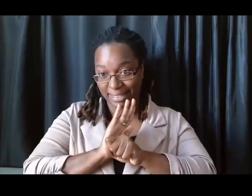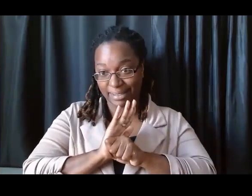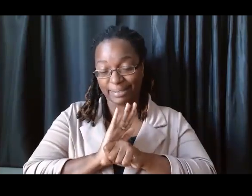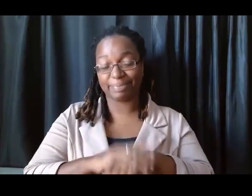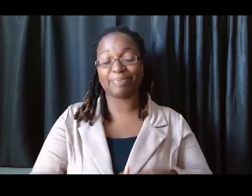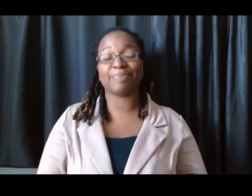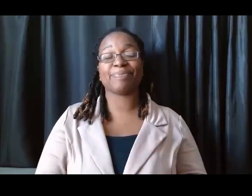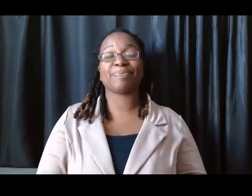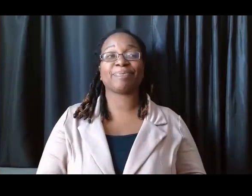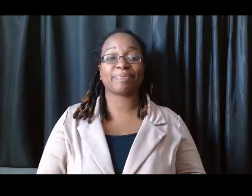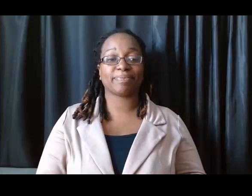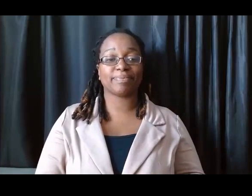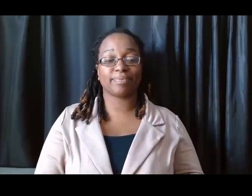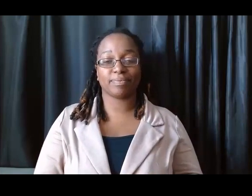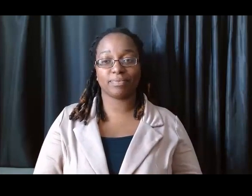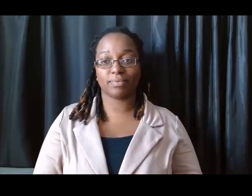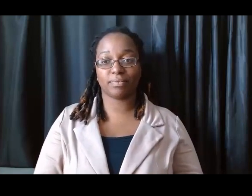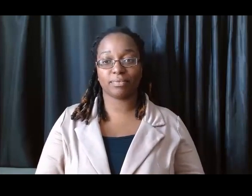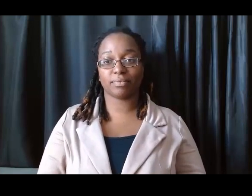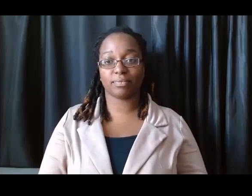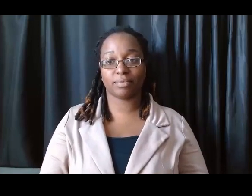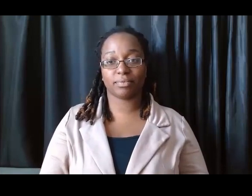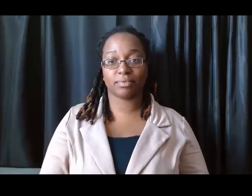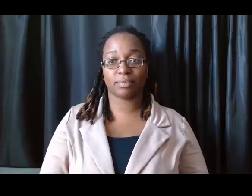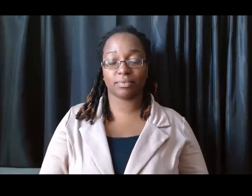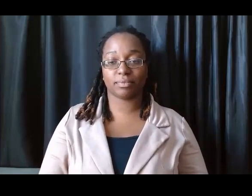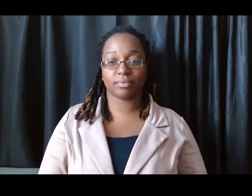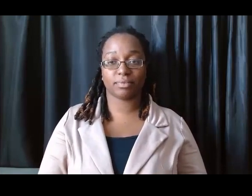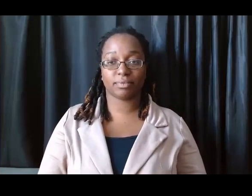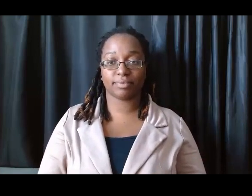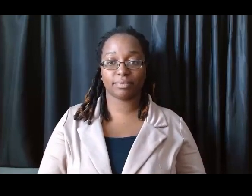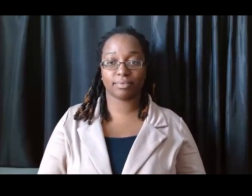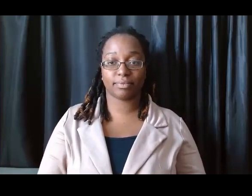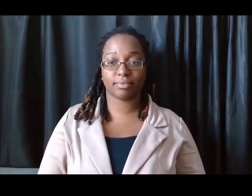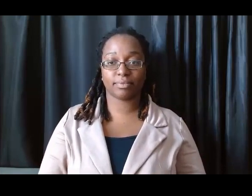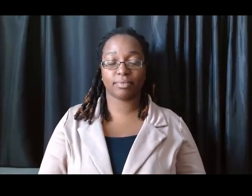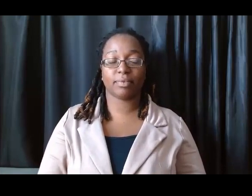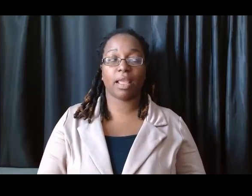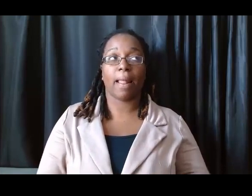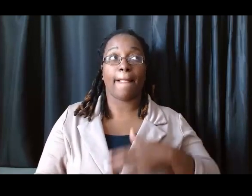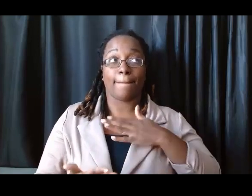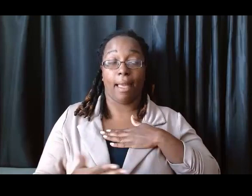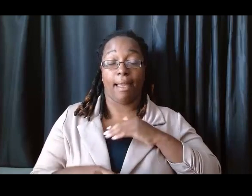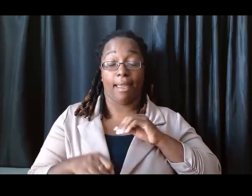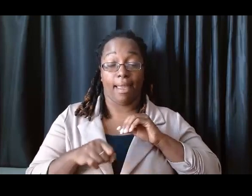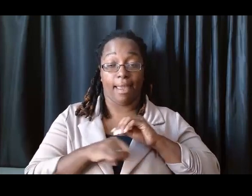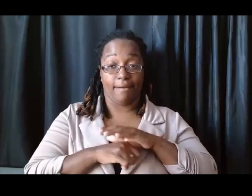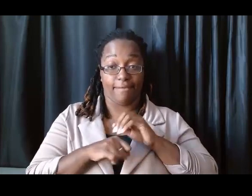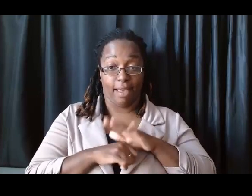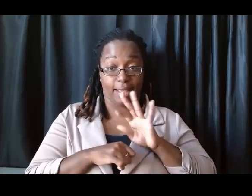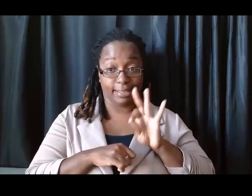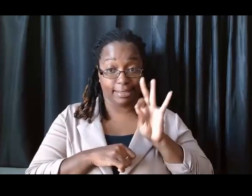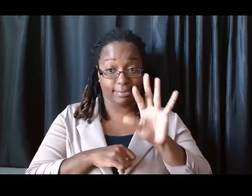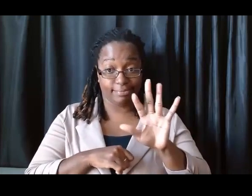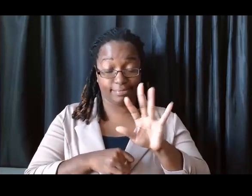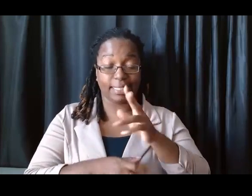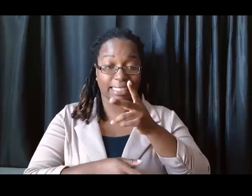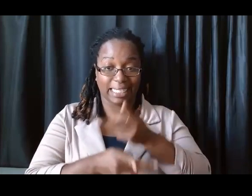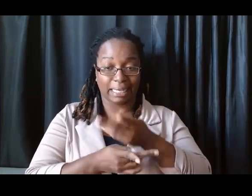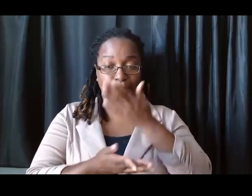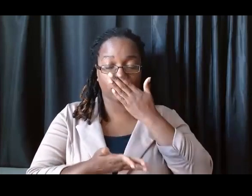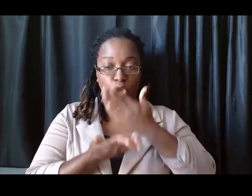I think my two cents would be to keep a really good record of what your business expenses are